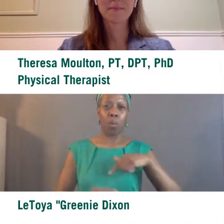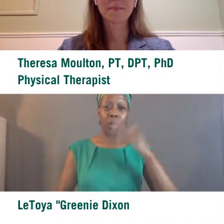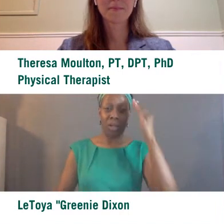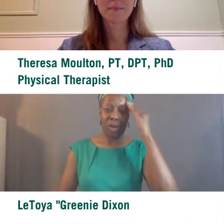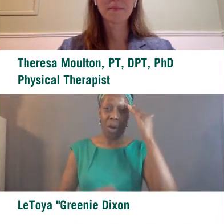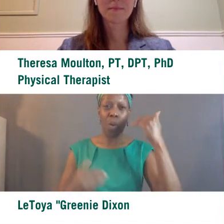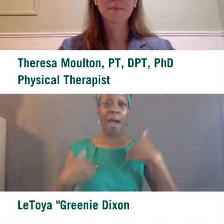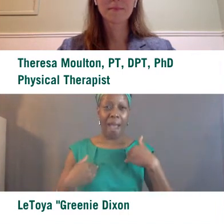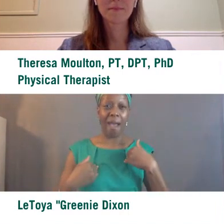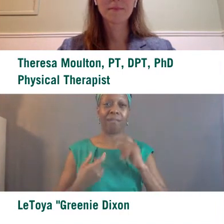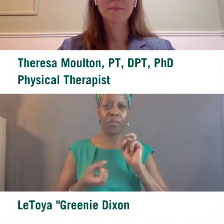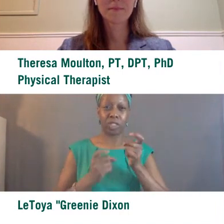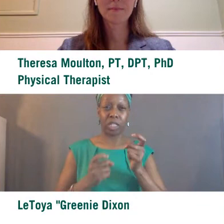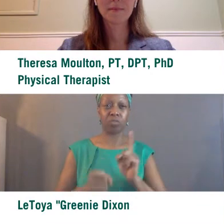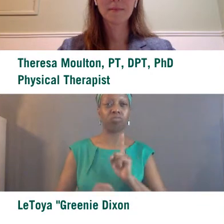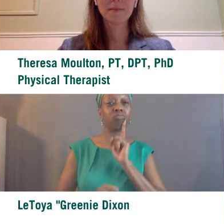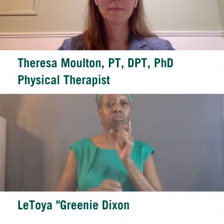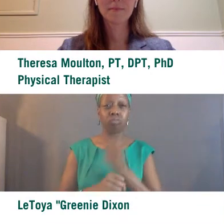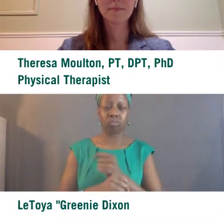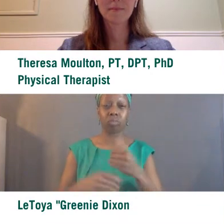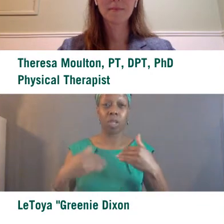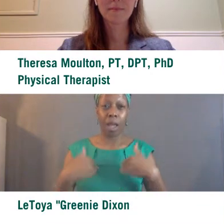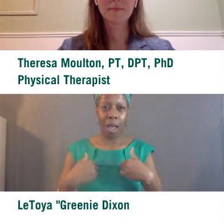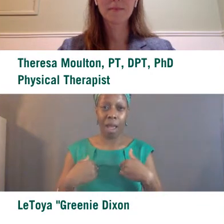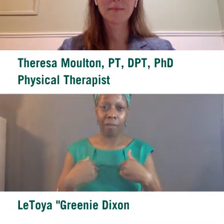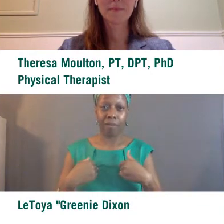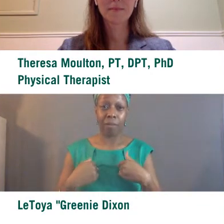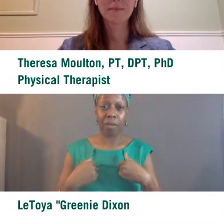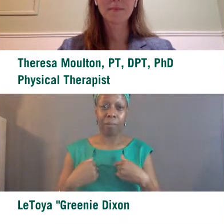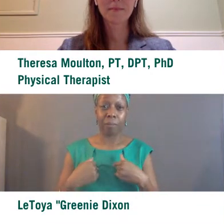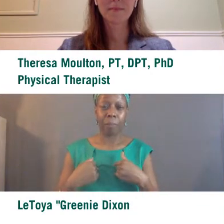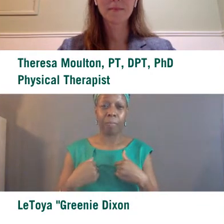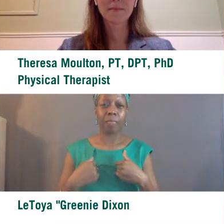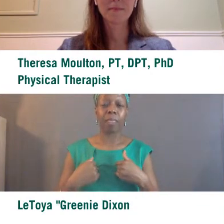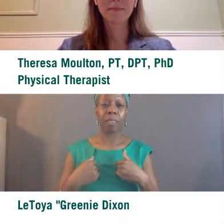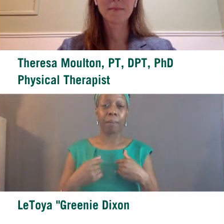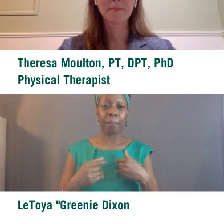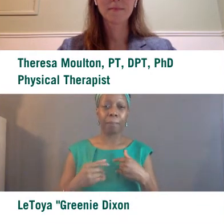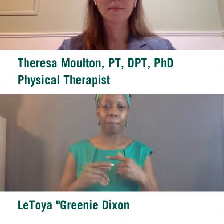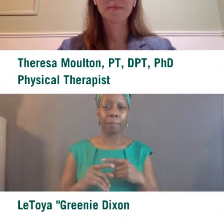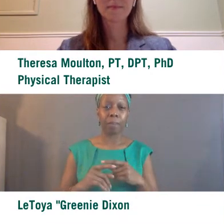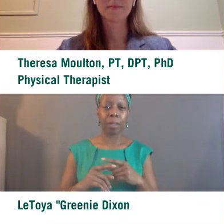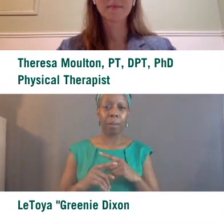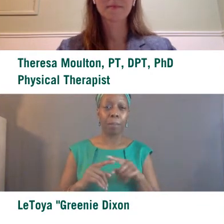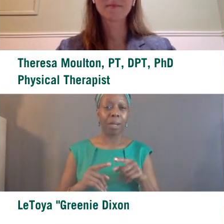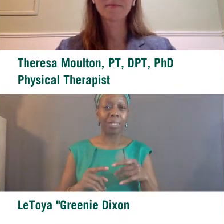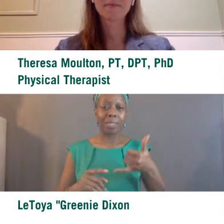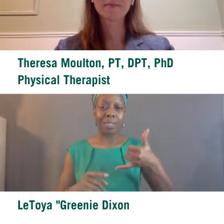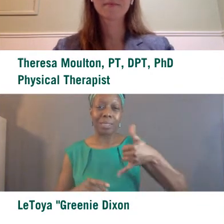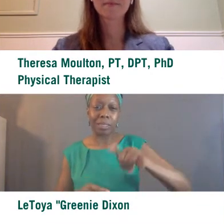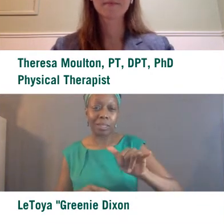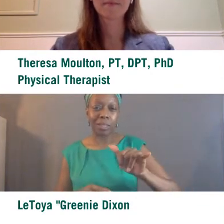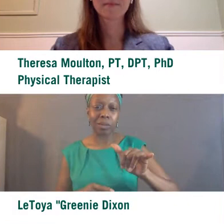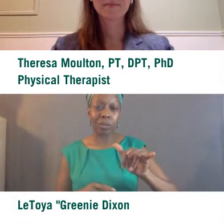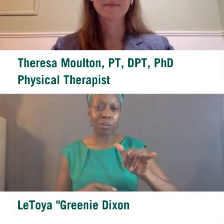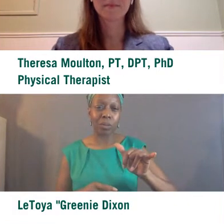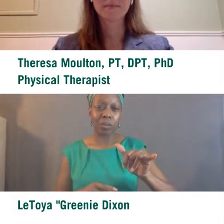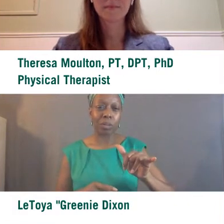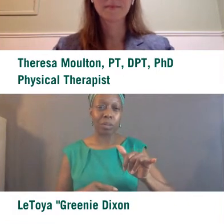from kids who are having surgery that had spasticity that are spasticity and yet their contractors are in some cases